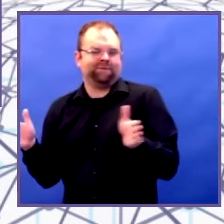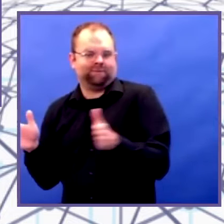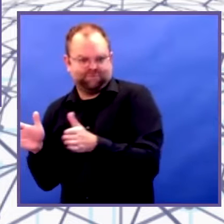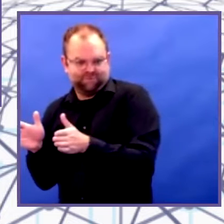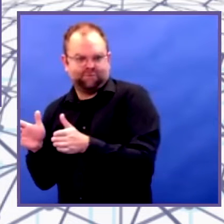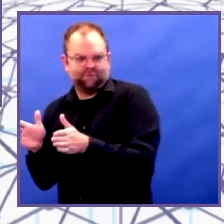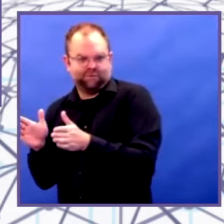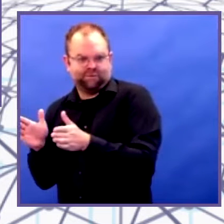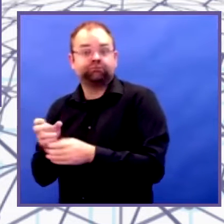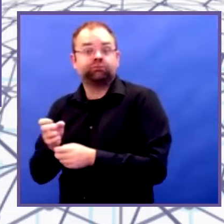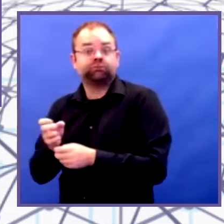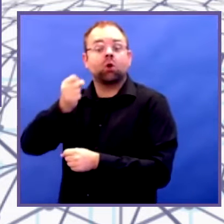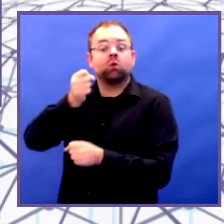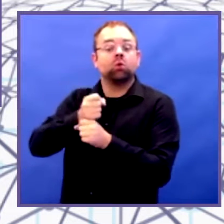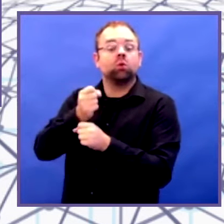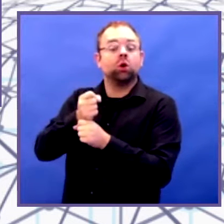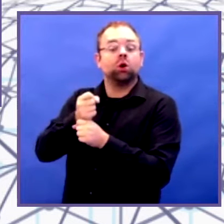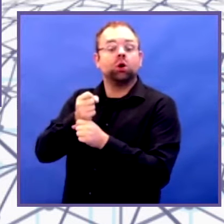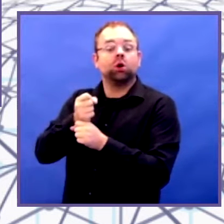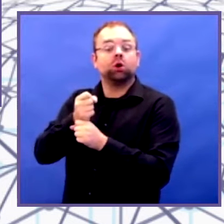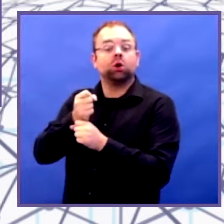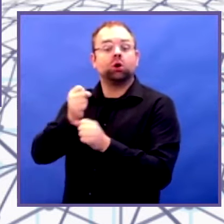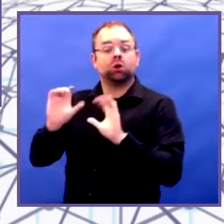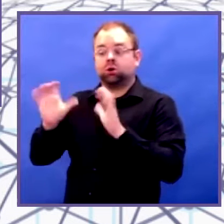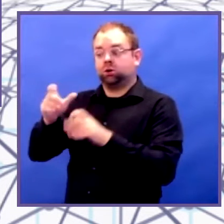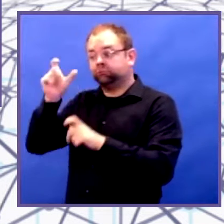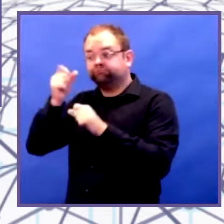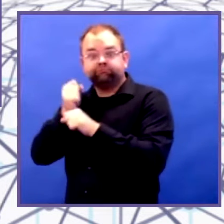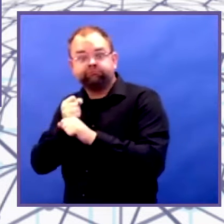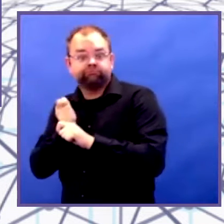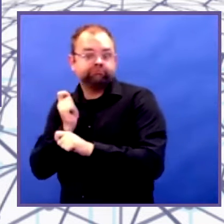There are professional associations for assistive technology providers.